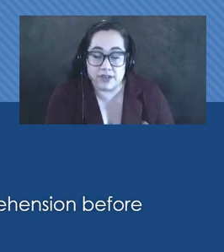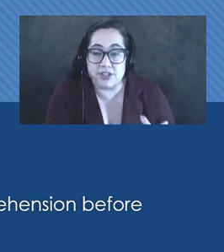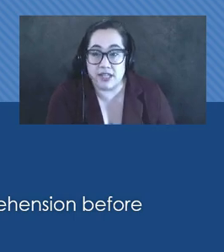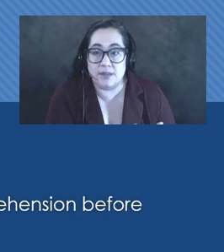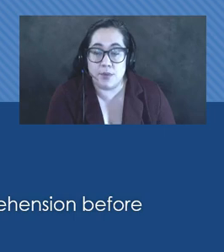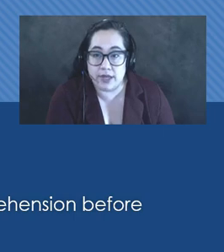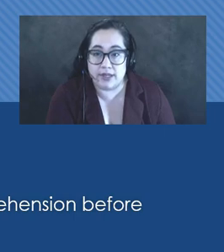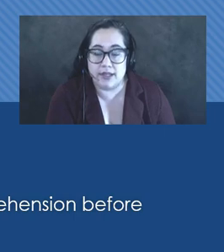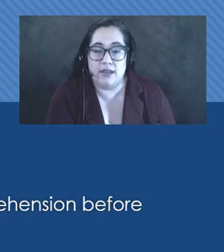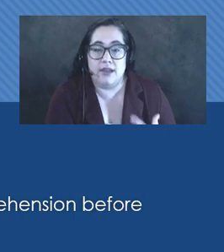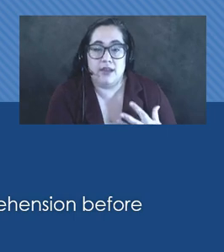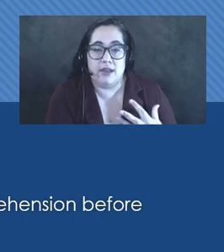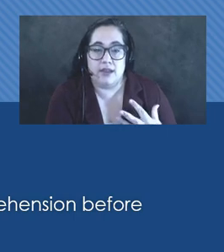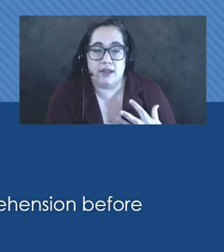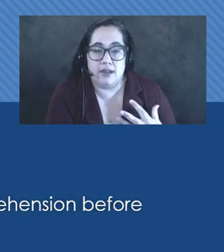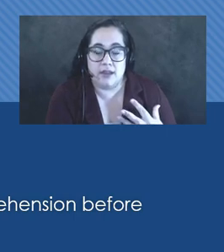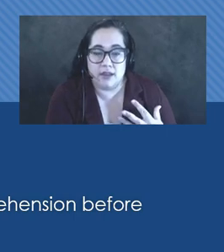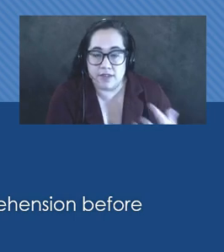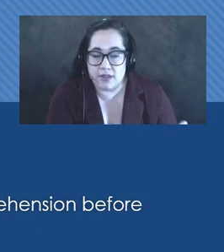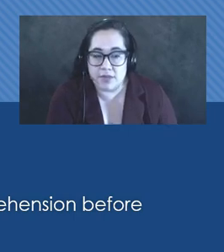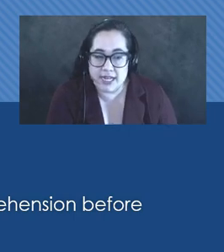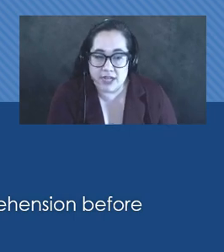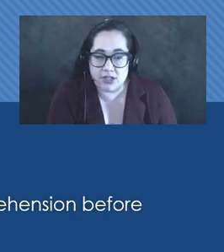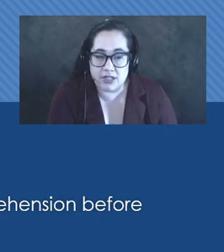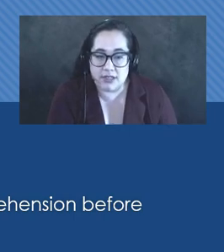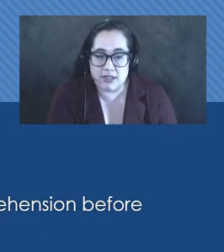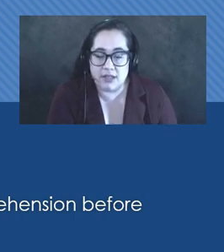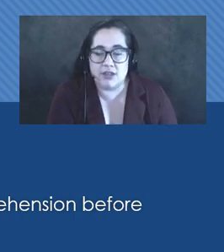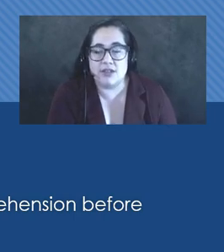understand the point of the communication there's